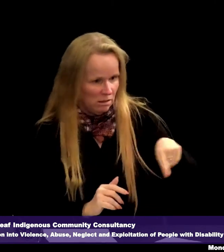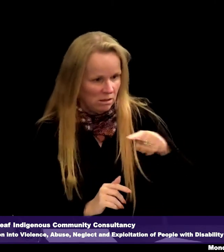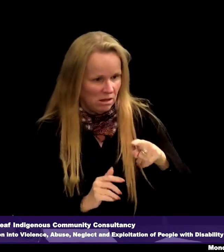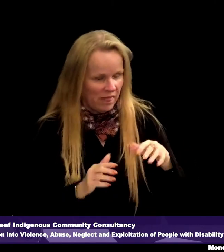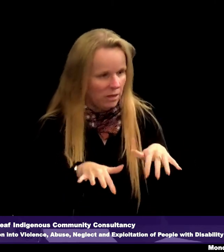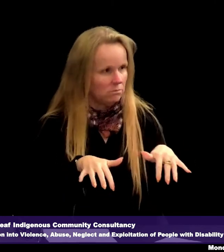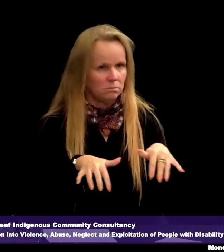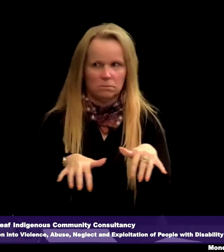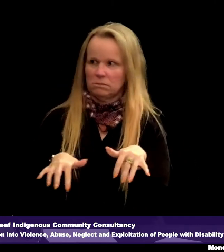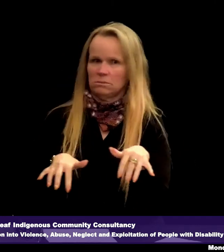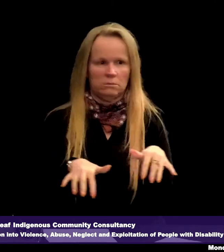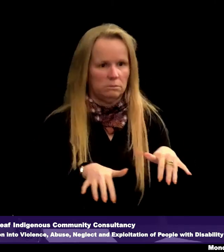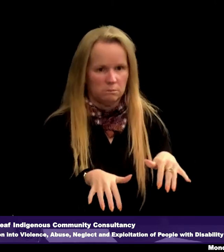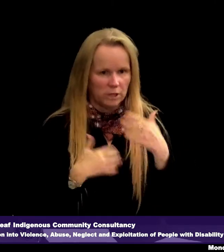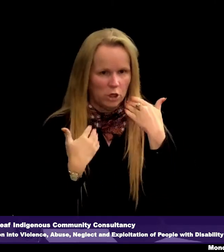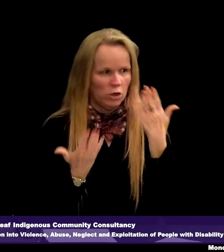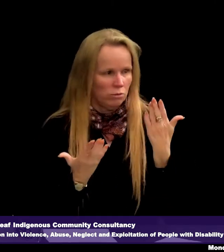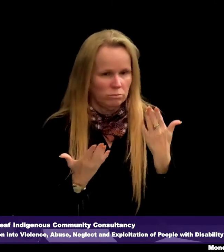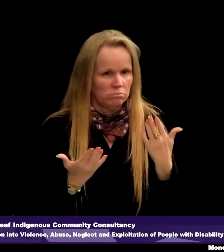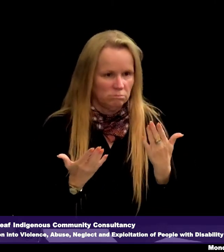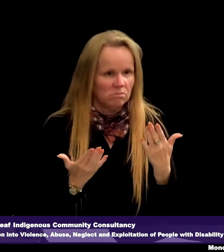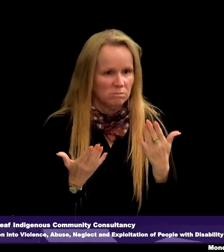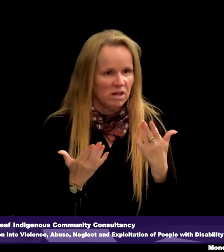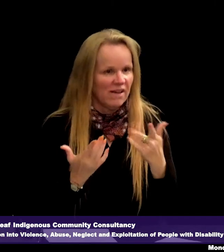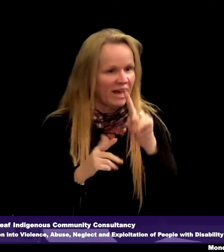If they go to a community event, then they might feel very isolated and not be aware of